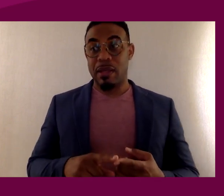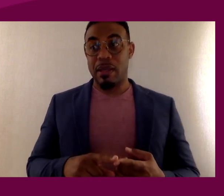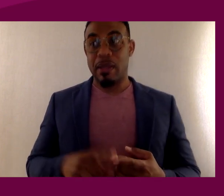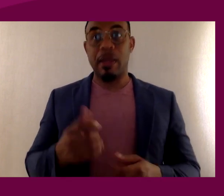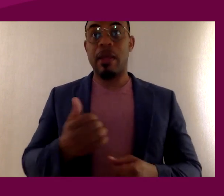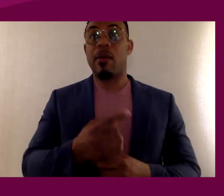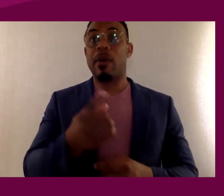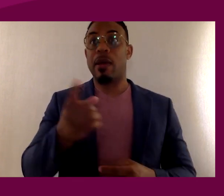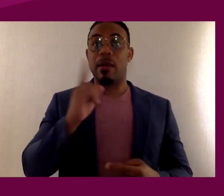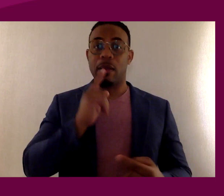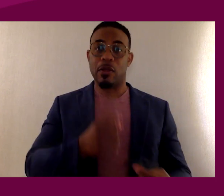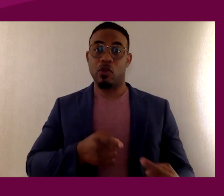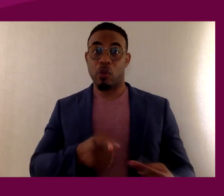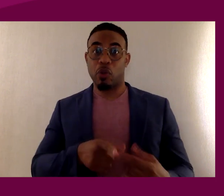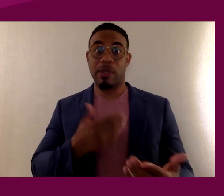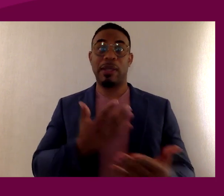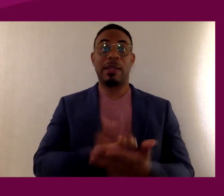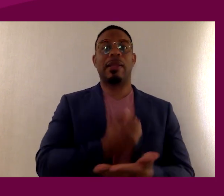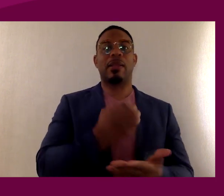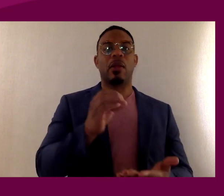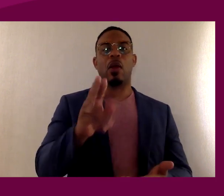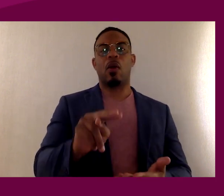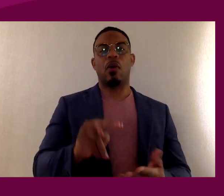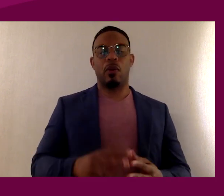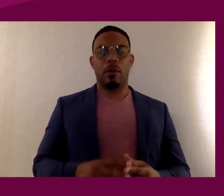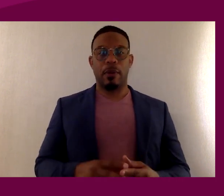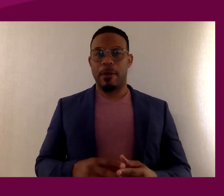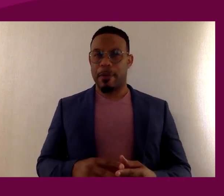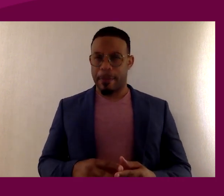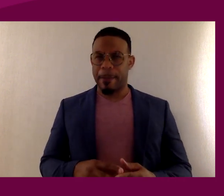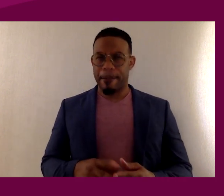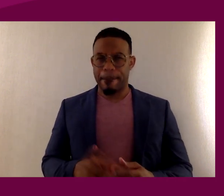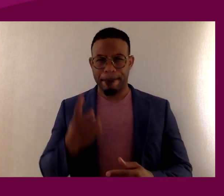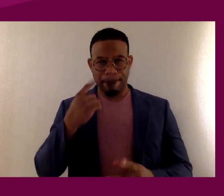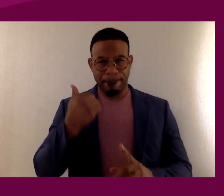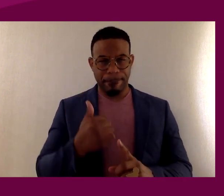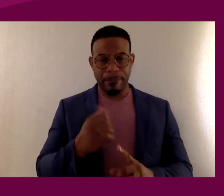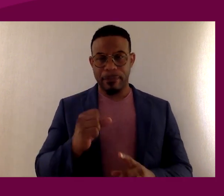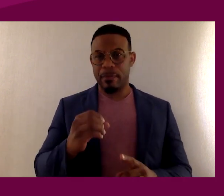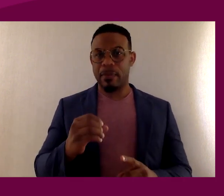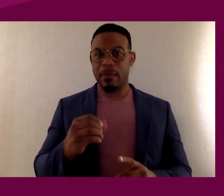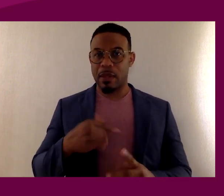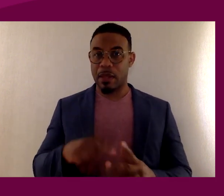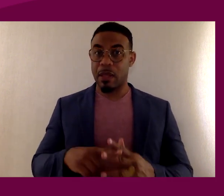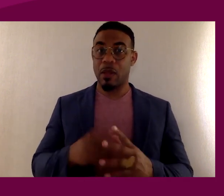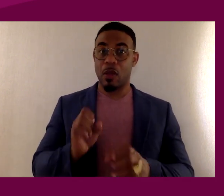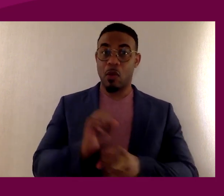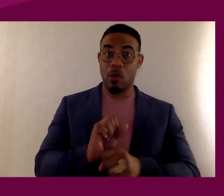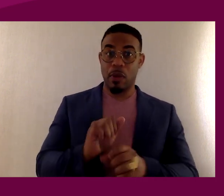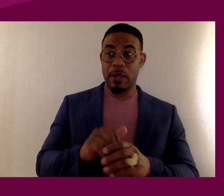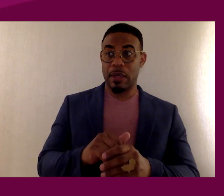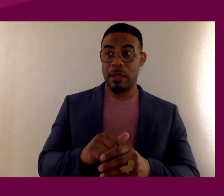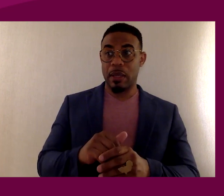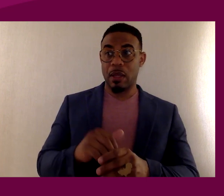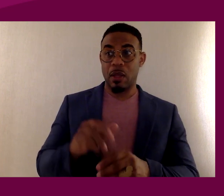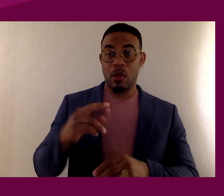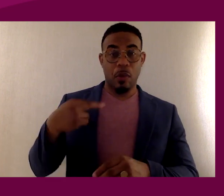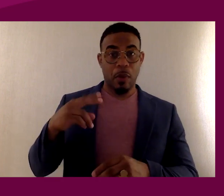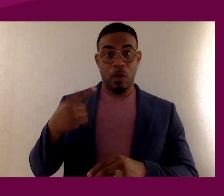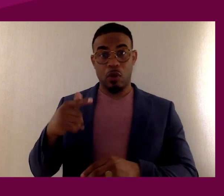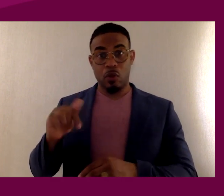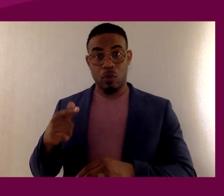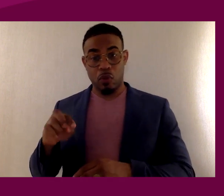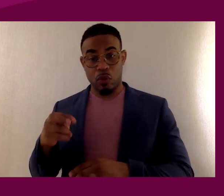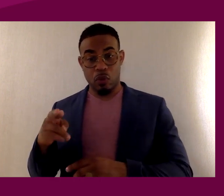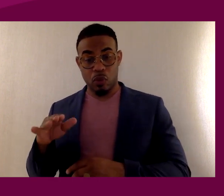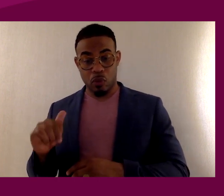when everybody is struggling to get their own, get something for themselves. I started working in the